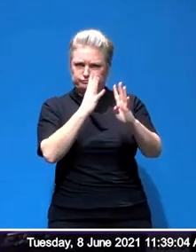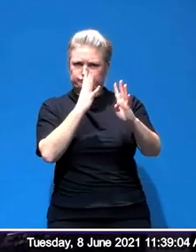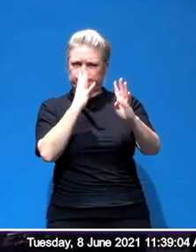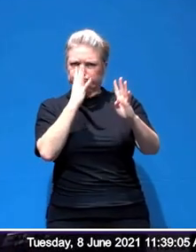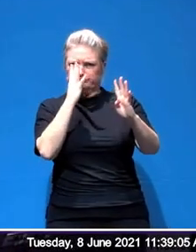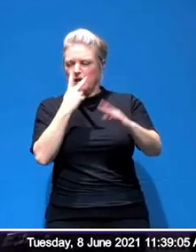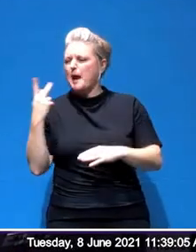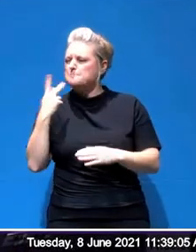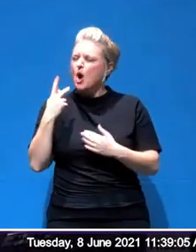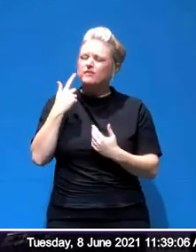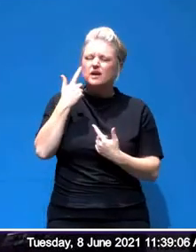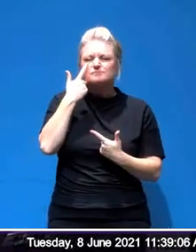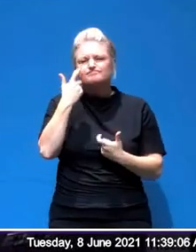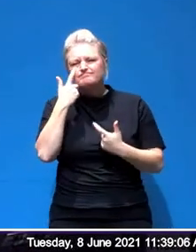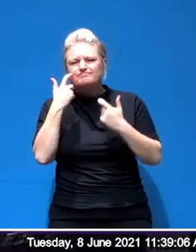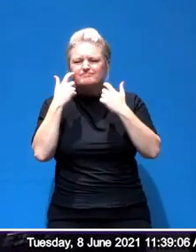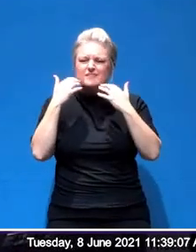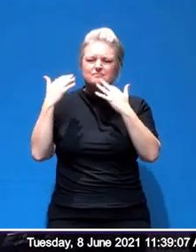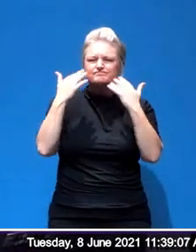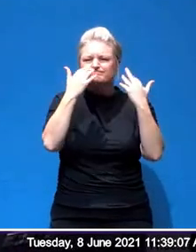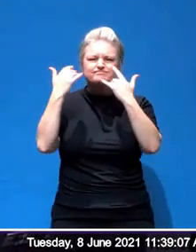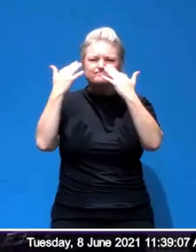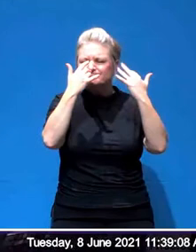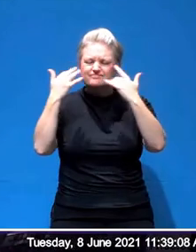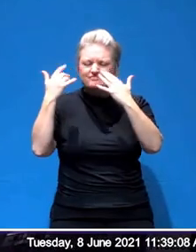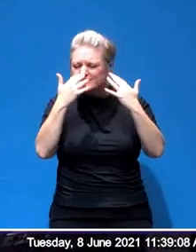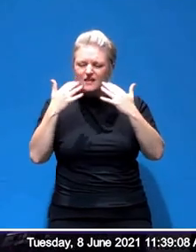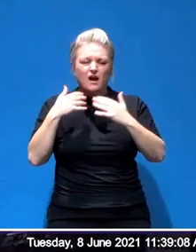But then after we left there, we discussed it and we felt that that